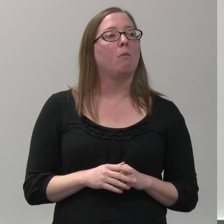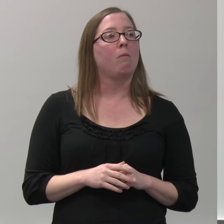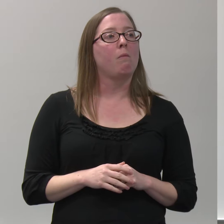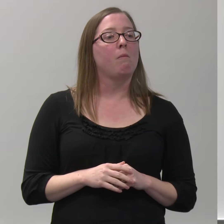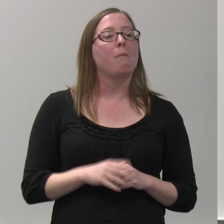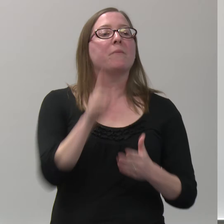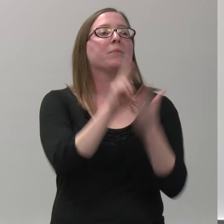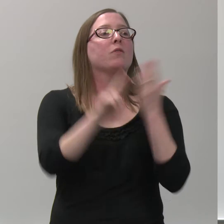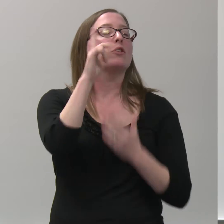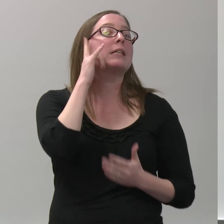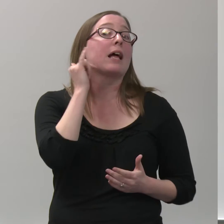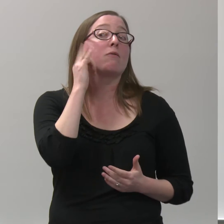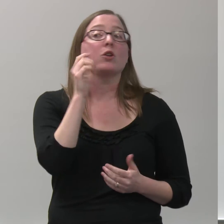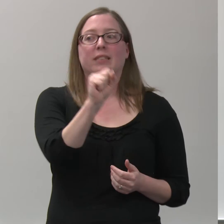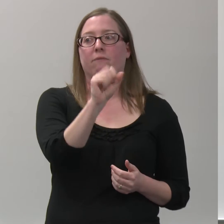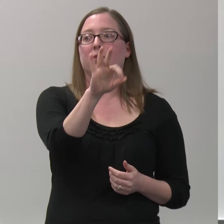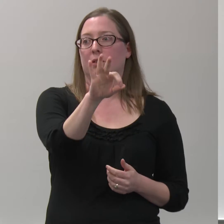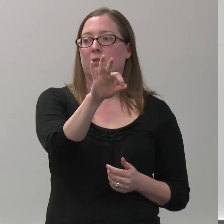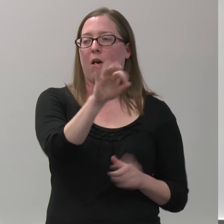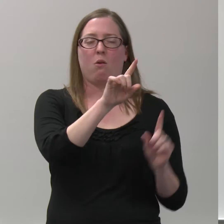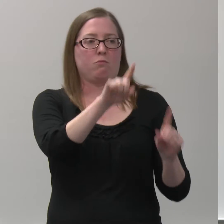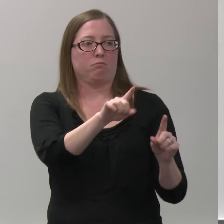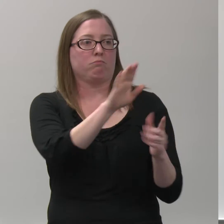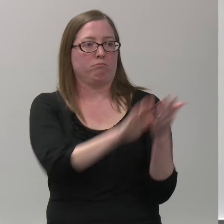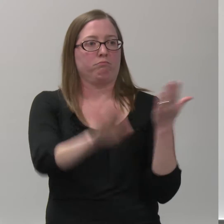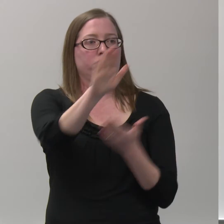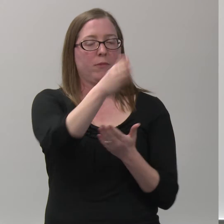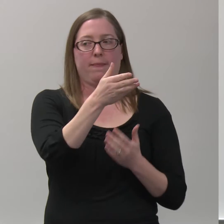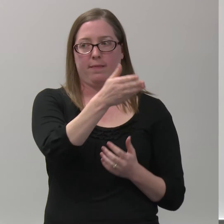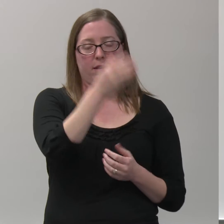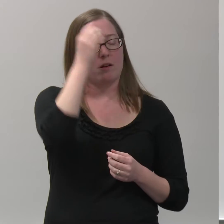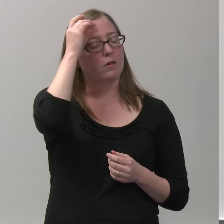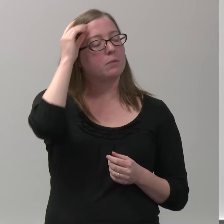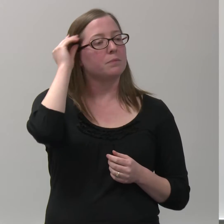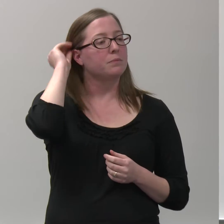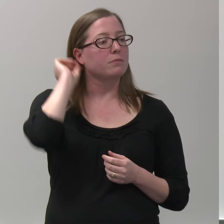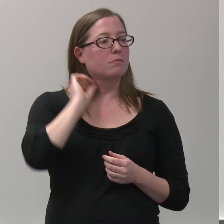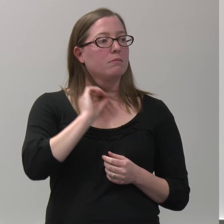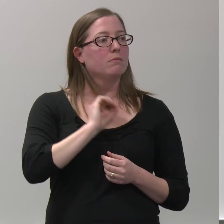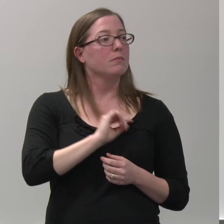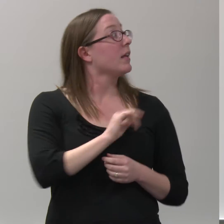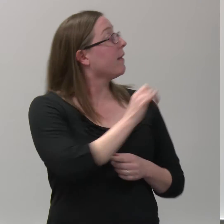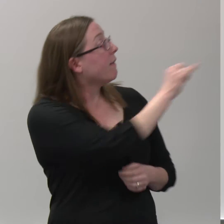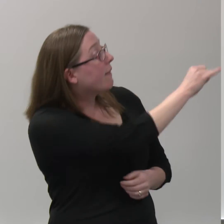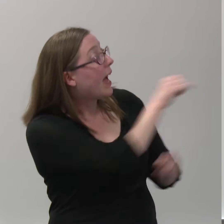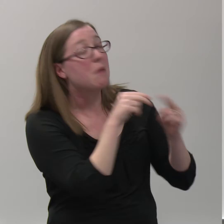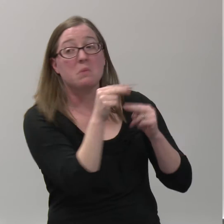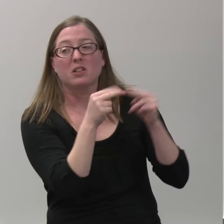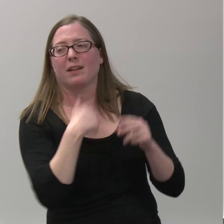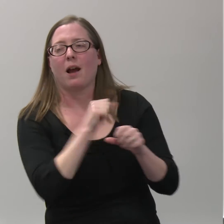and went to the University of California at San Francisco, so and actually worked in this building here,